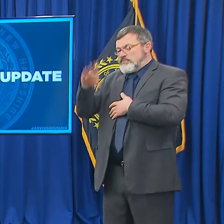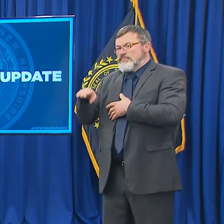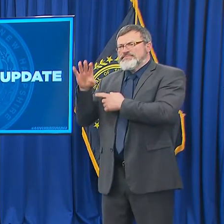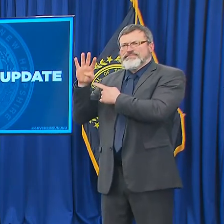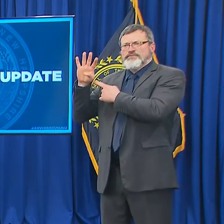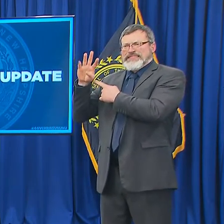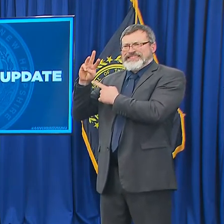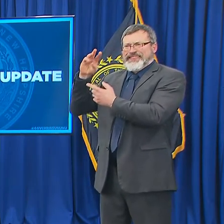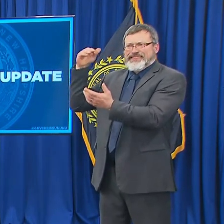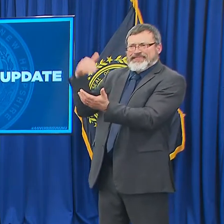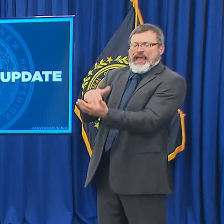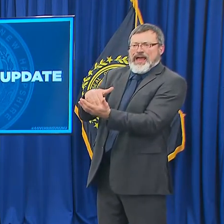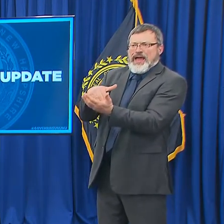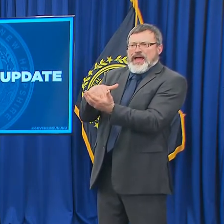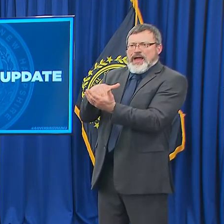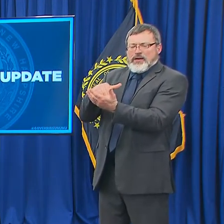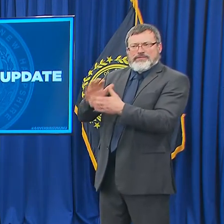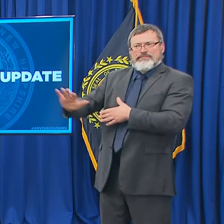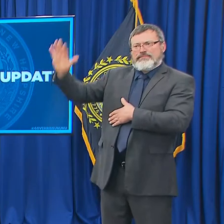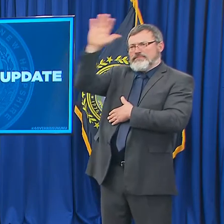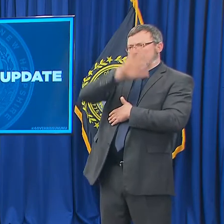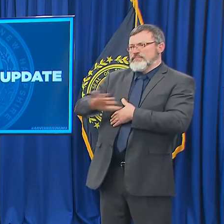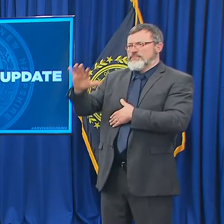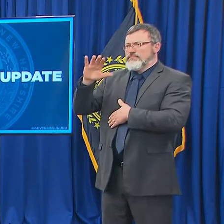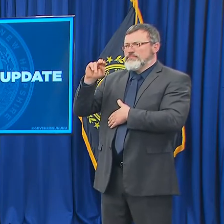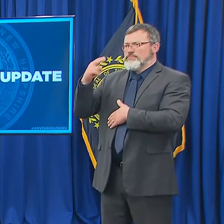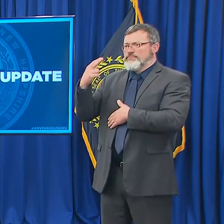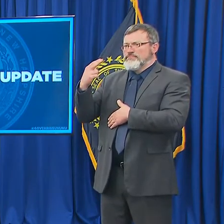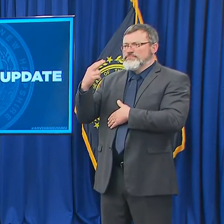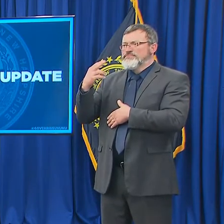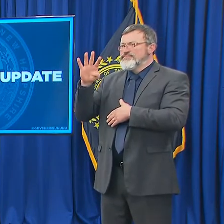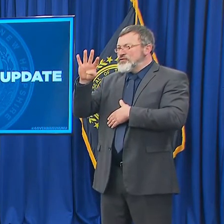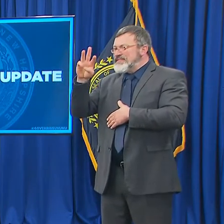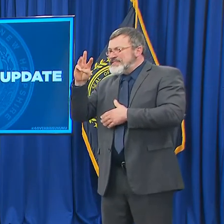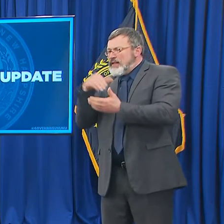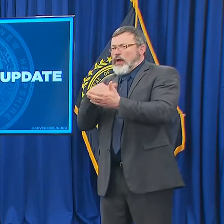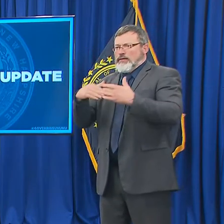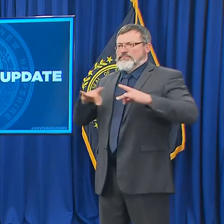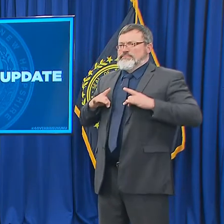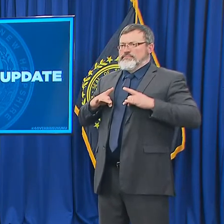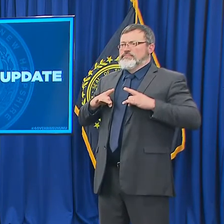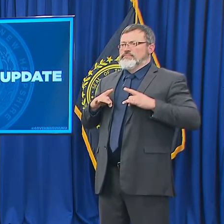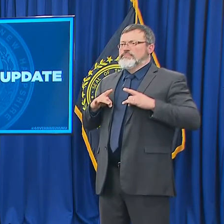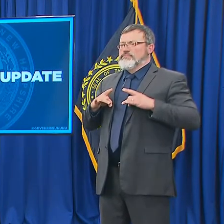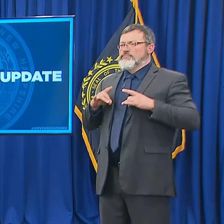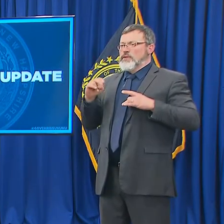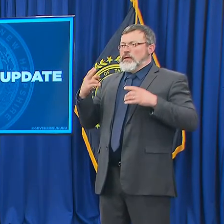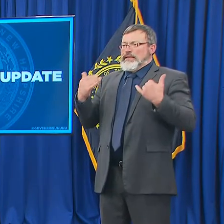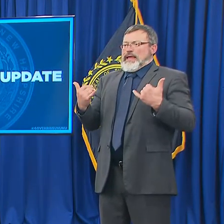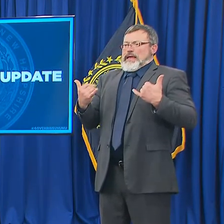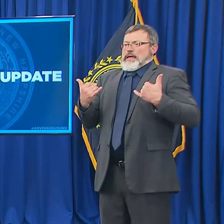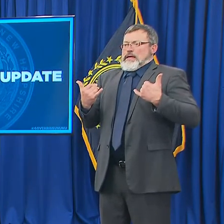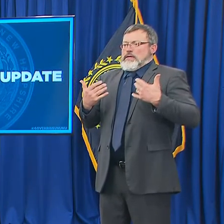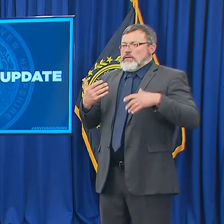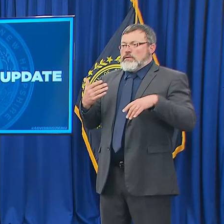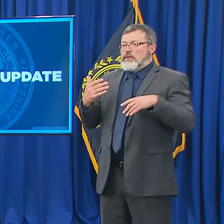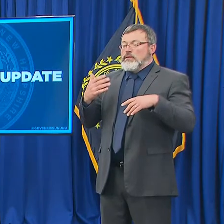of people that have died to five and six people who have died from COVID 19 during the course of this pandemic